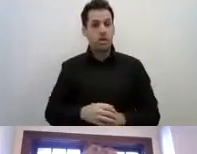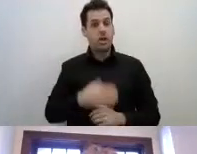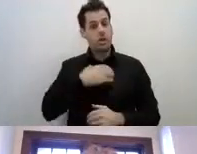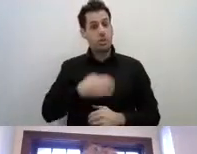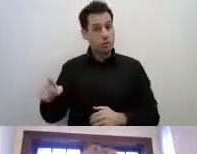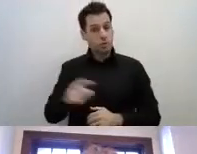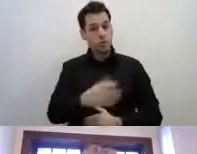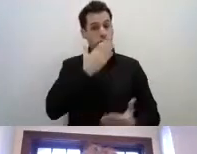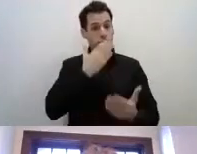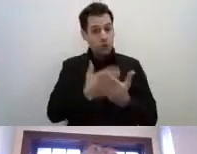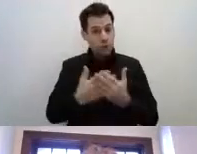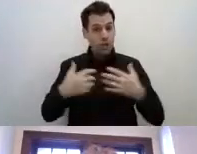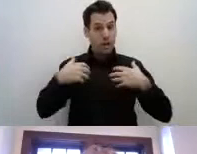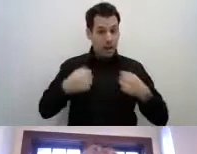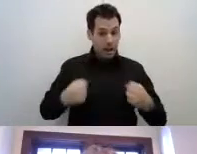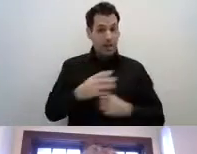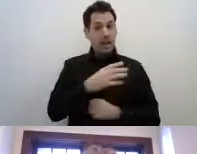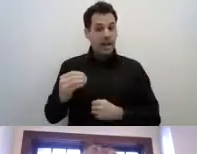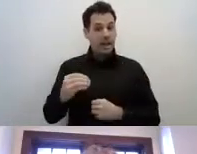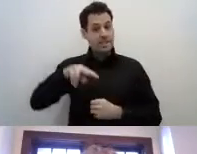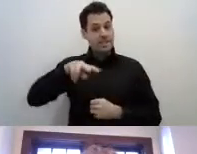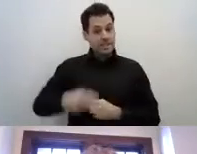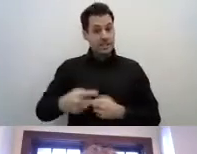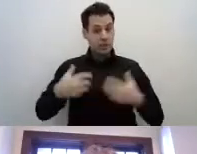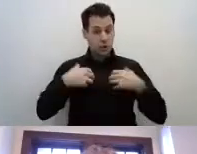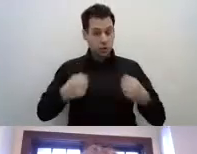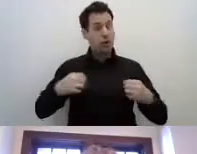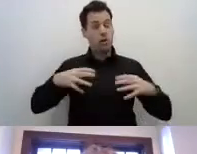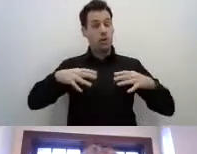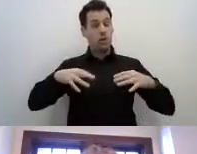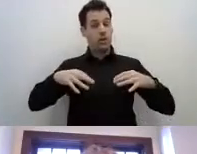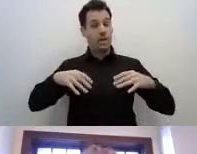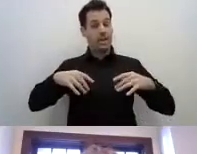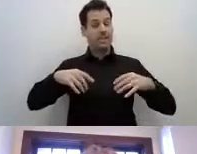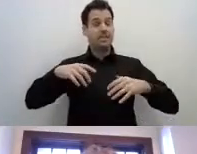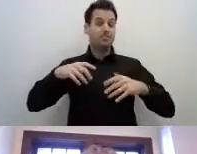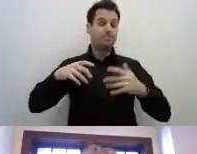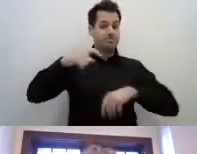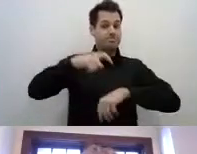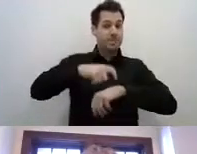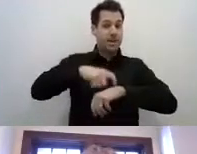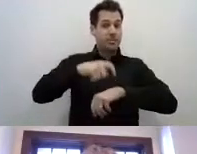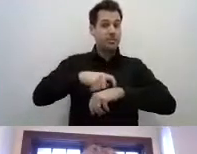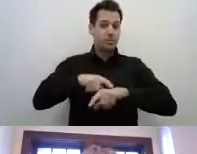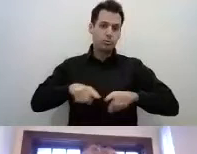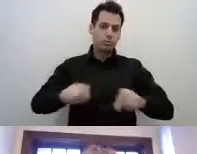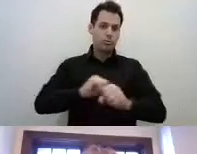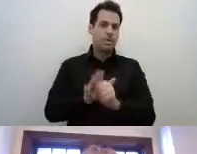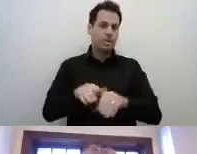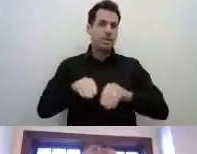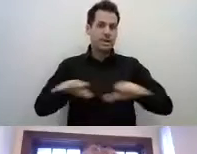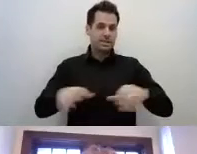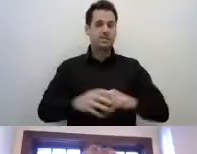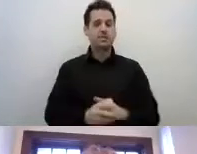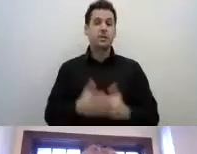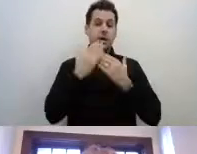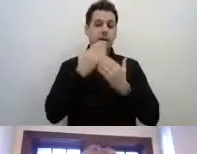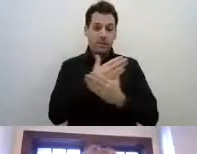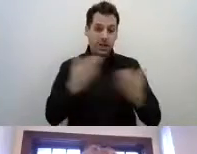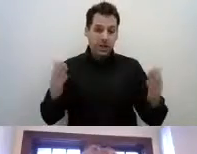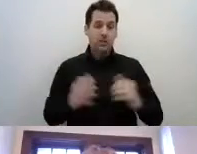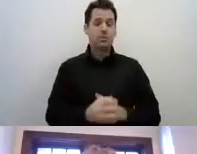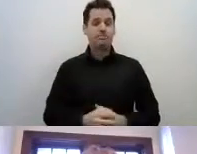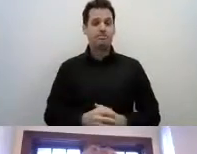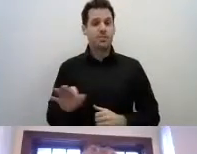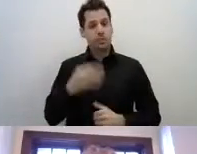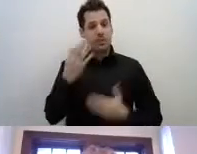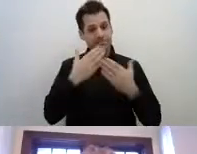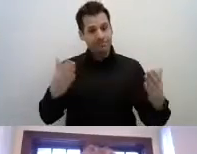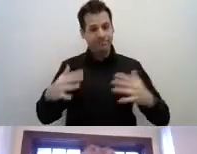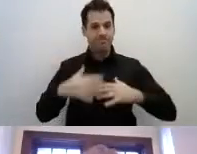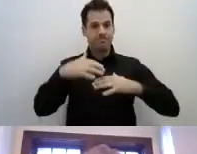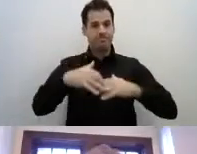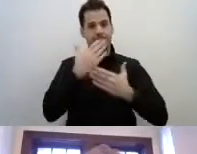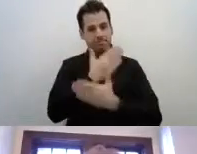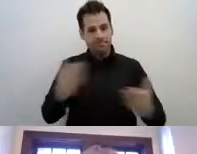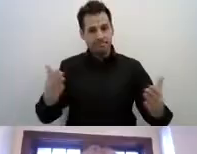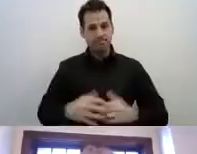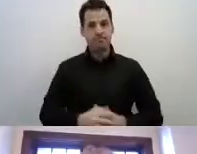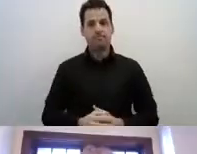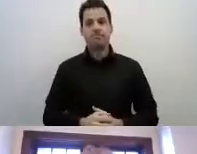our second holiday season during the pandemic please stay safe and well thank you merci beaucoup